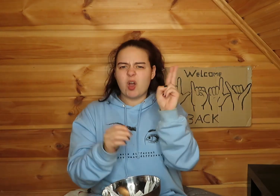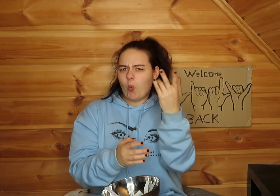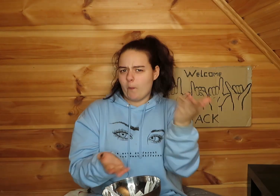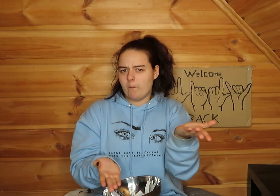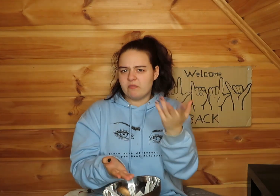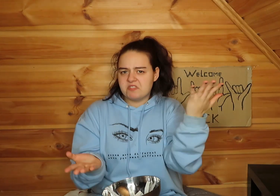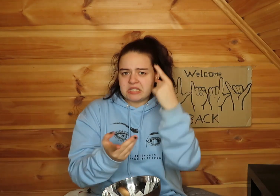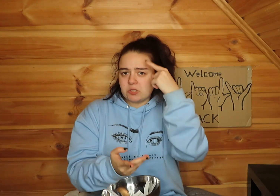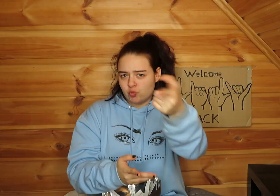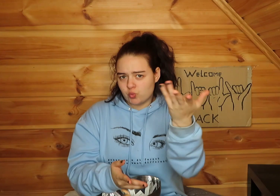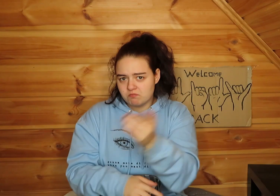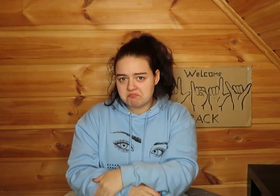What do you think?